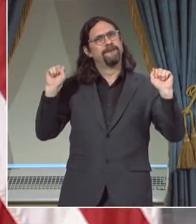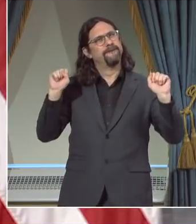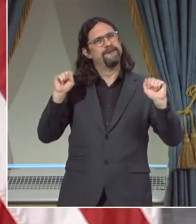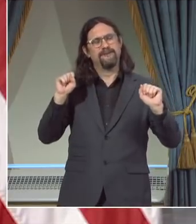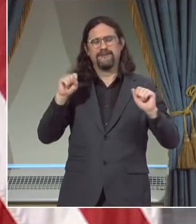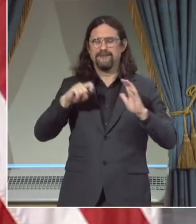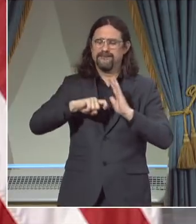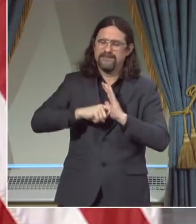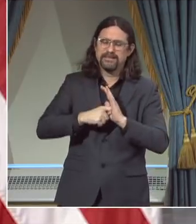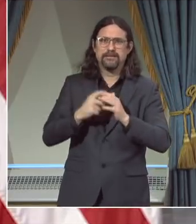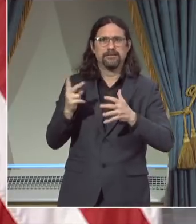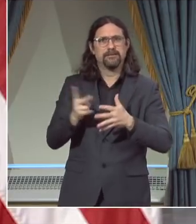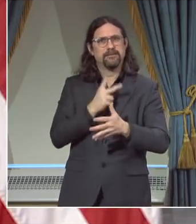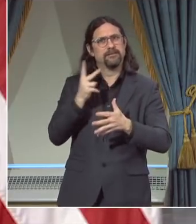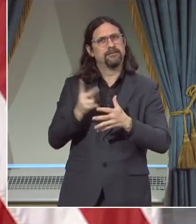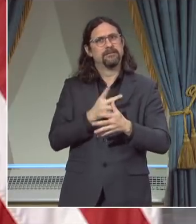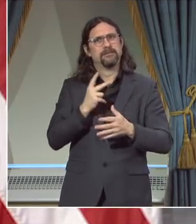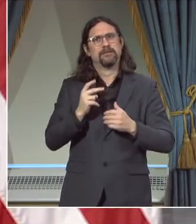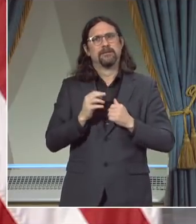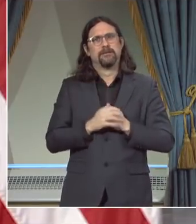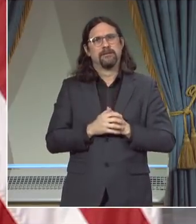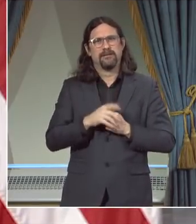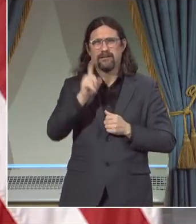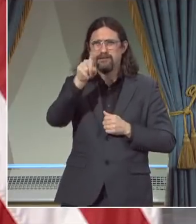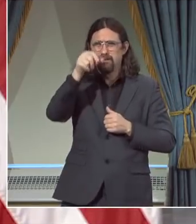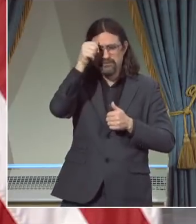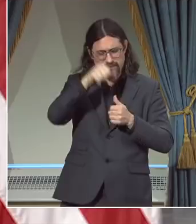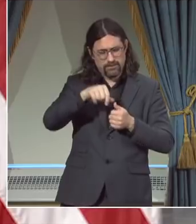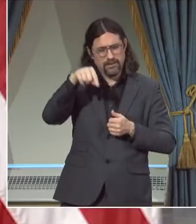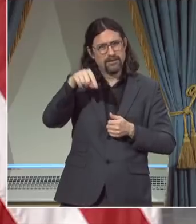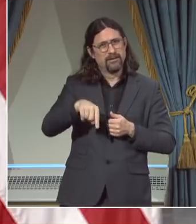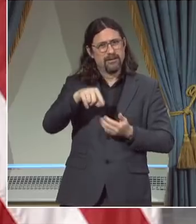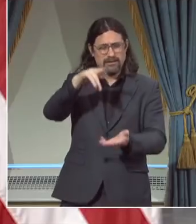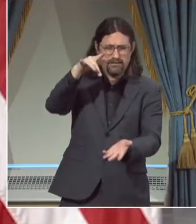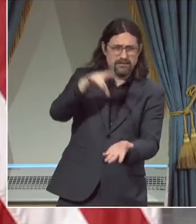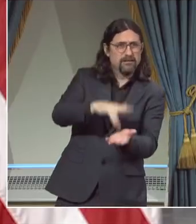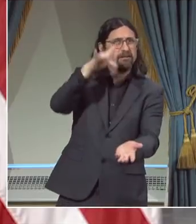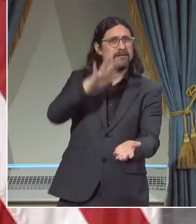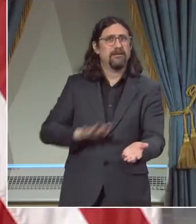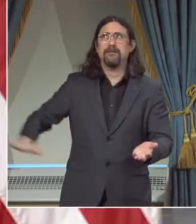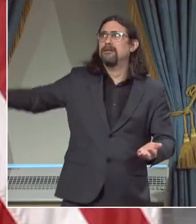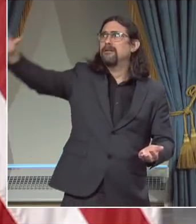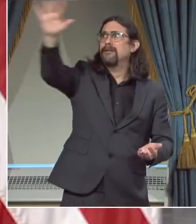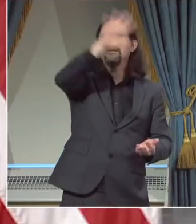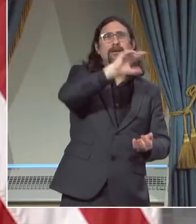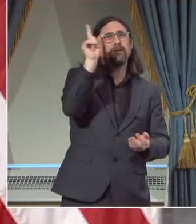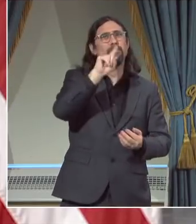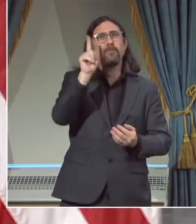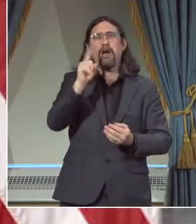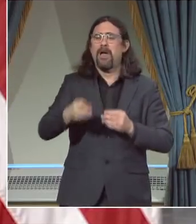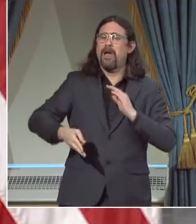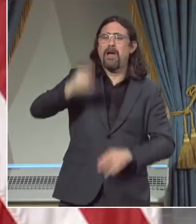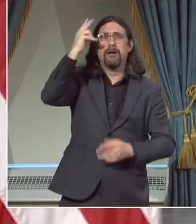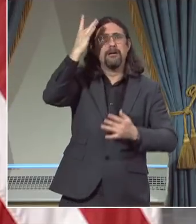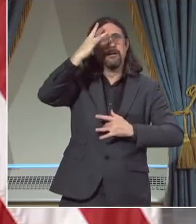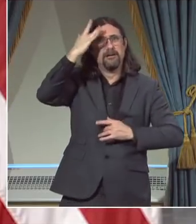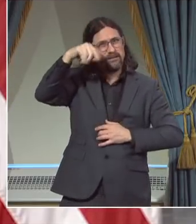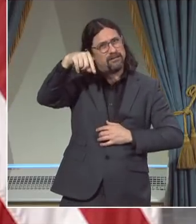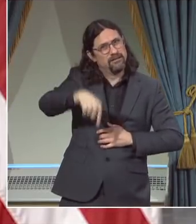SAFE. THE FA CTIS WE'RE THE EPICENTER OF THIS CRISIS ATNIOLLNAY.